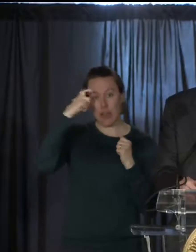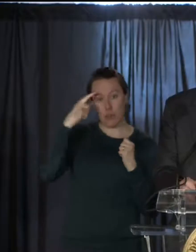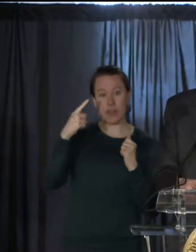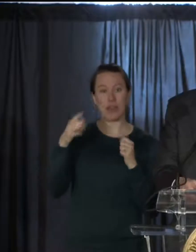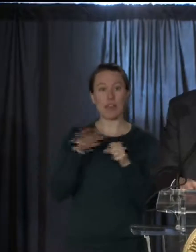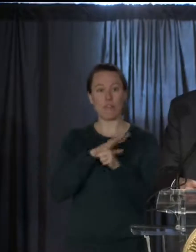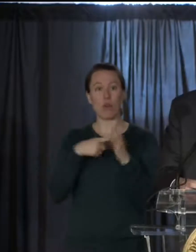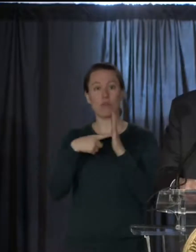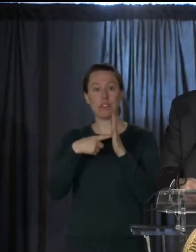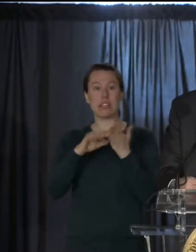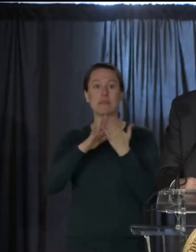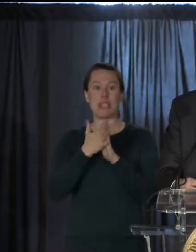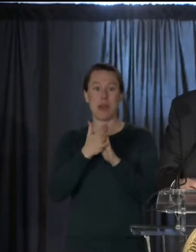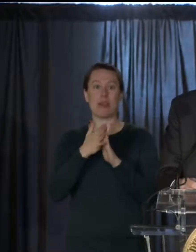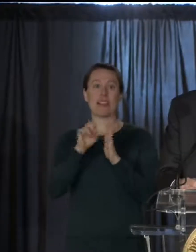WITH STATEHOOD. SO THAT'S WHAT WE SHOULD BE